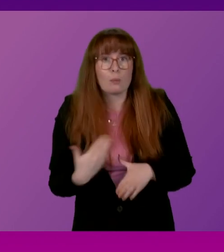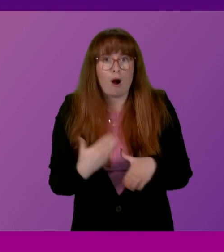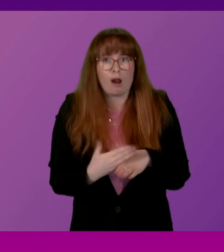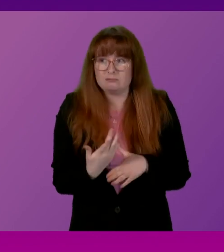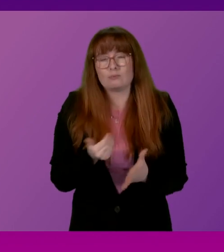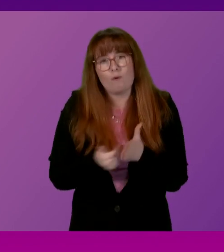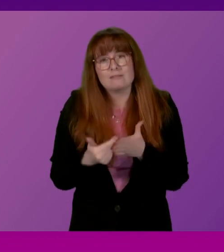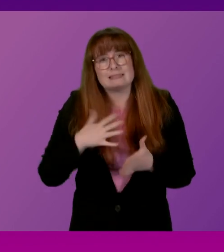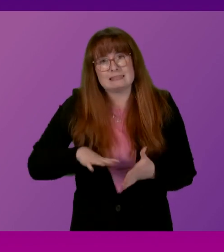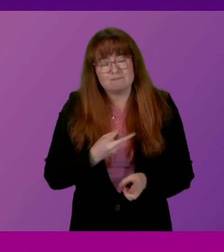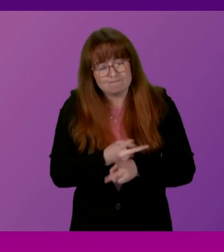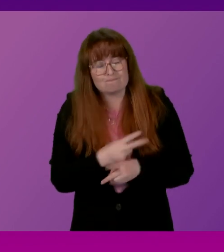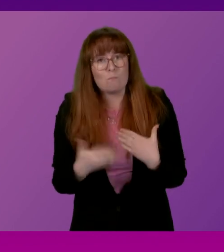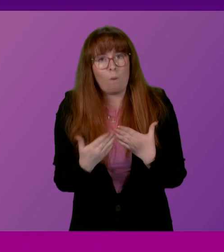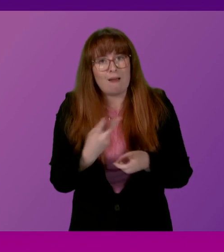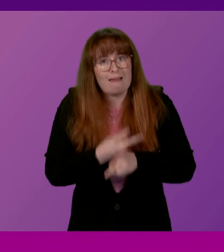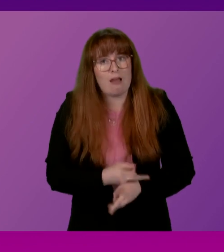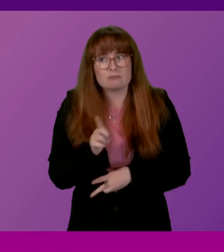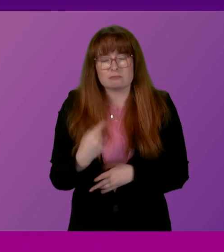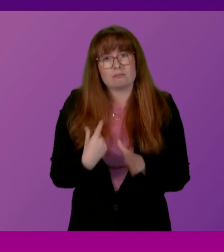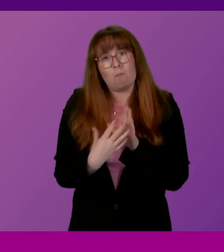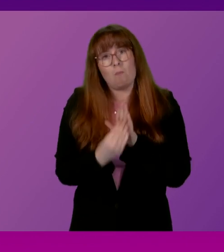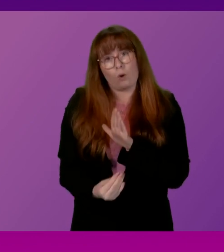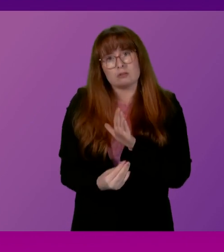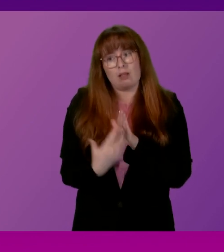We believe, and clinicians certainly believe, that the model that is being put in place